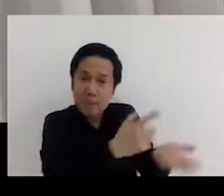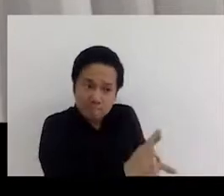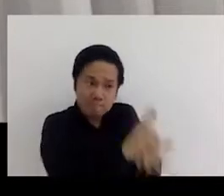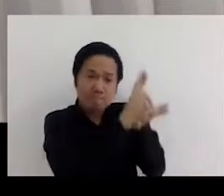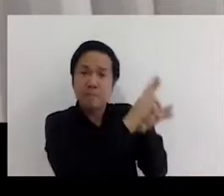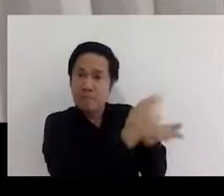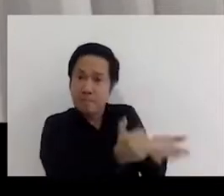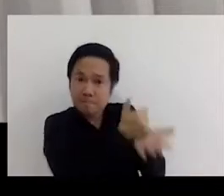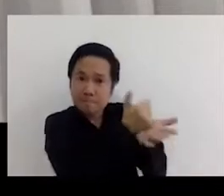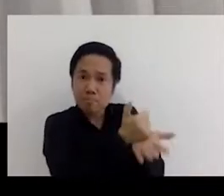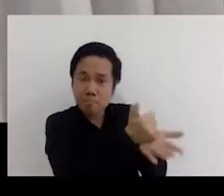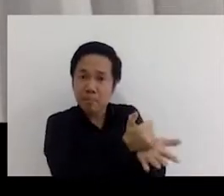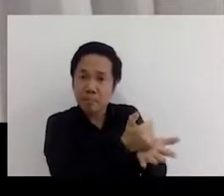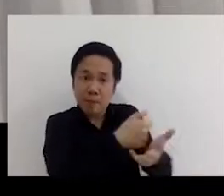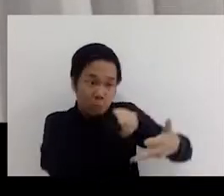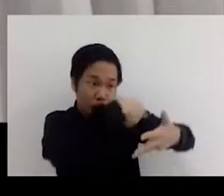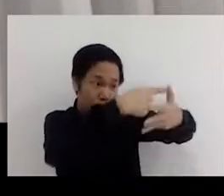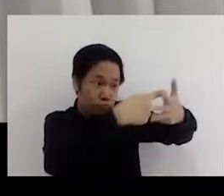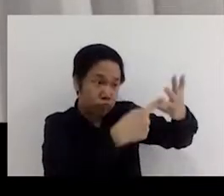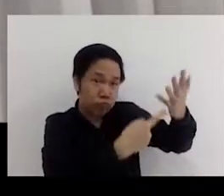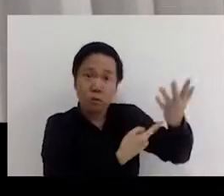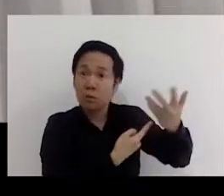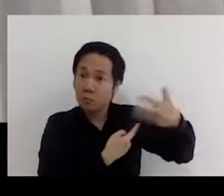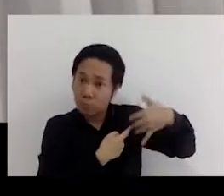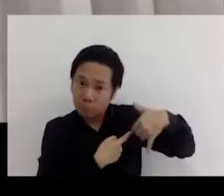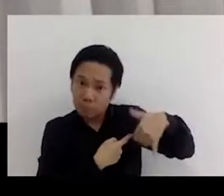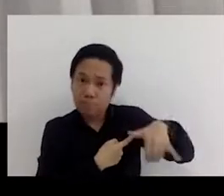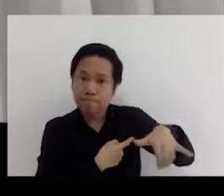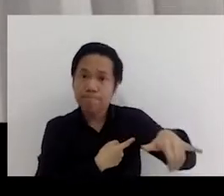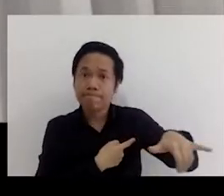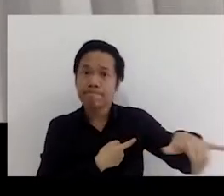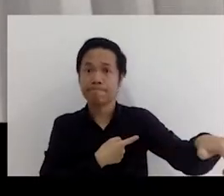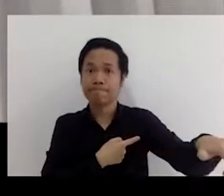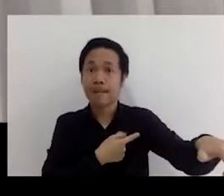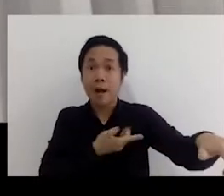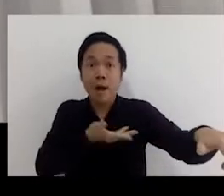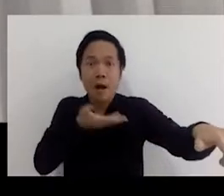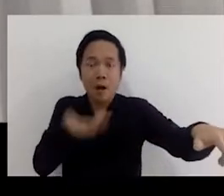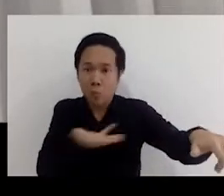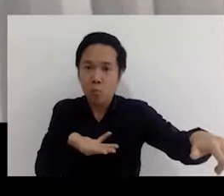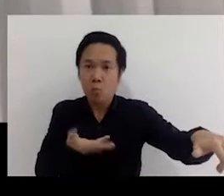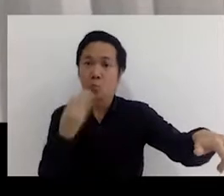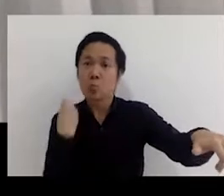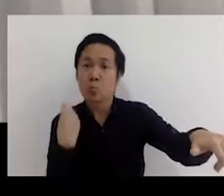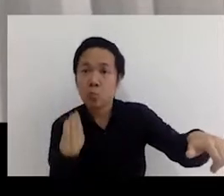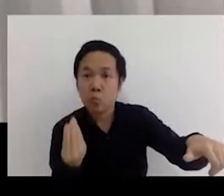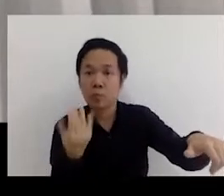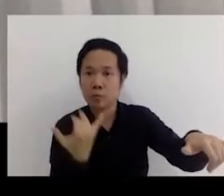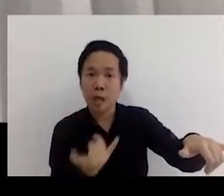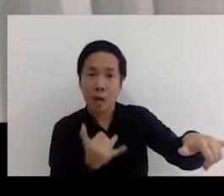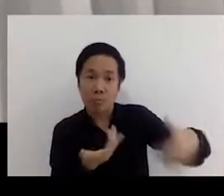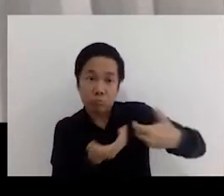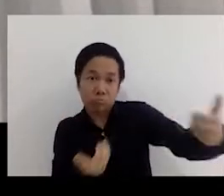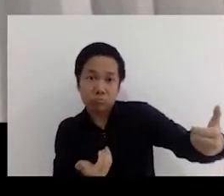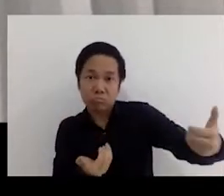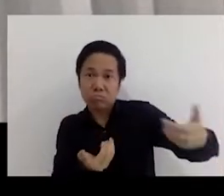to be a continuing service in relation to these provisions.